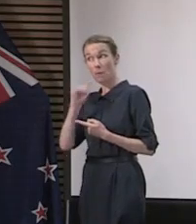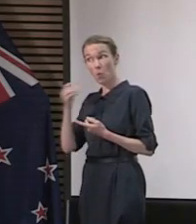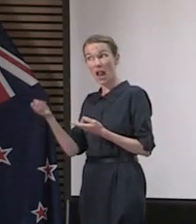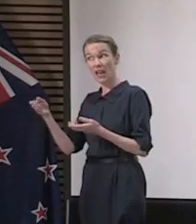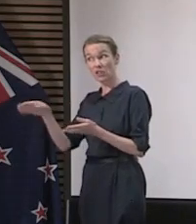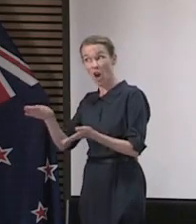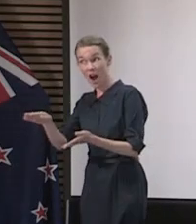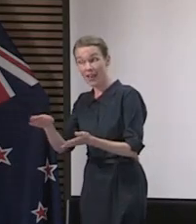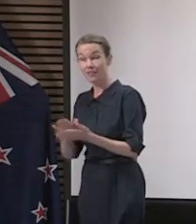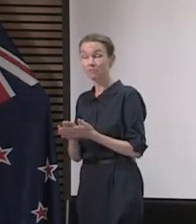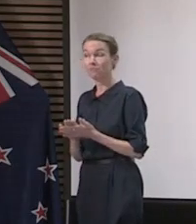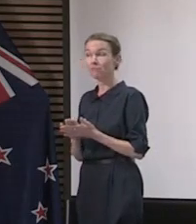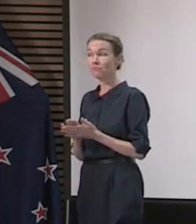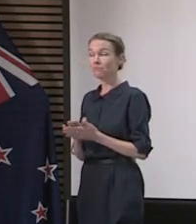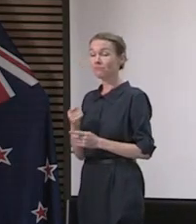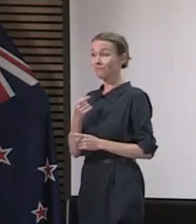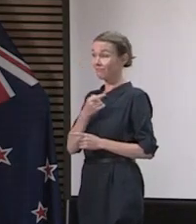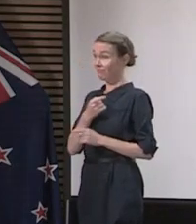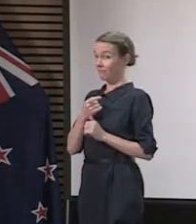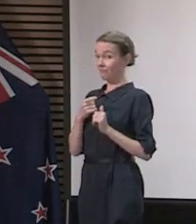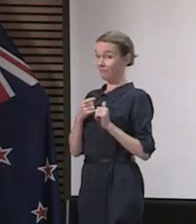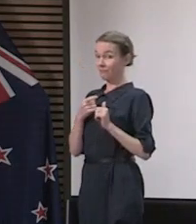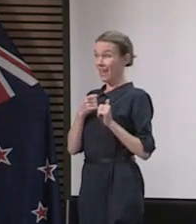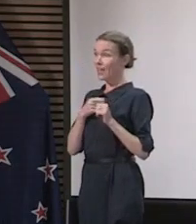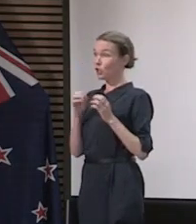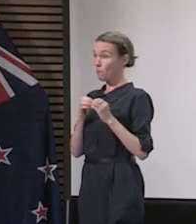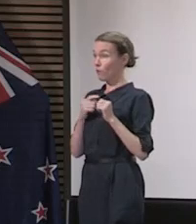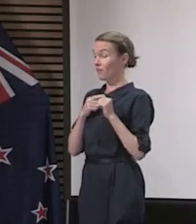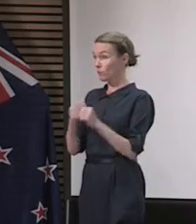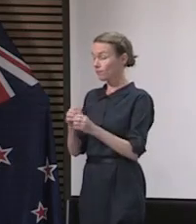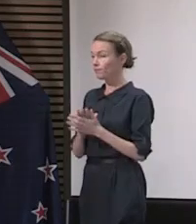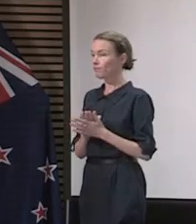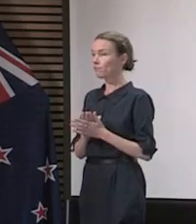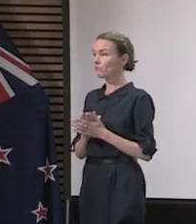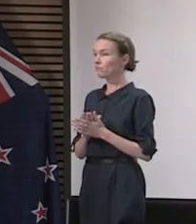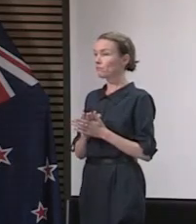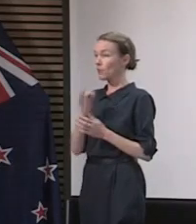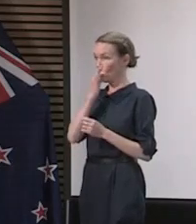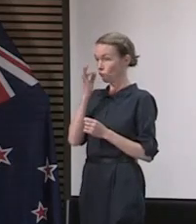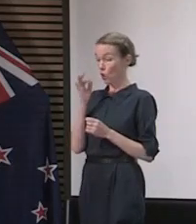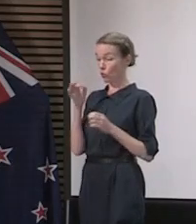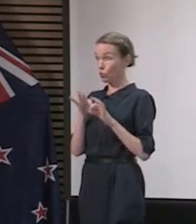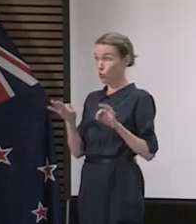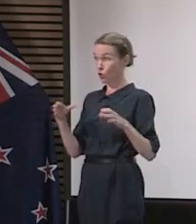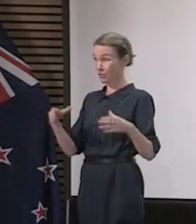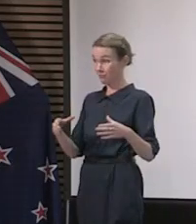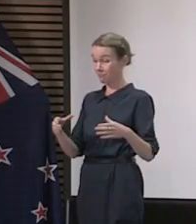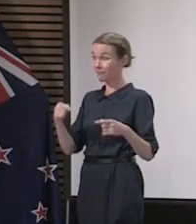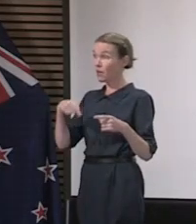group of people? Or is it still a really big concern? Well, if you think about the unit in which the infection happened